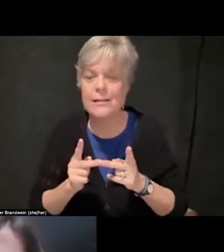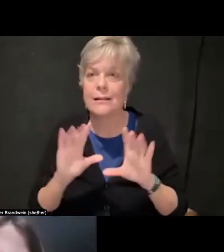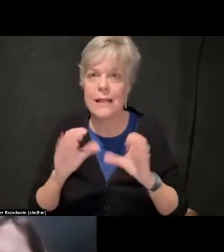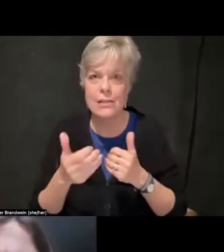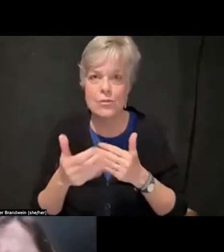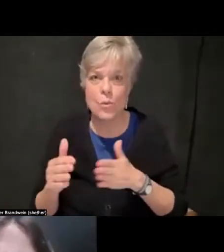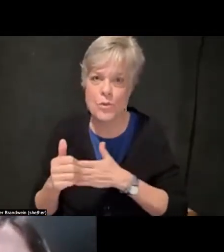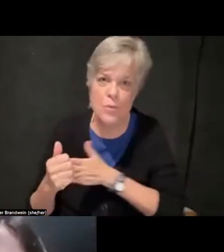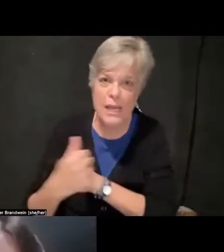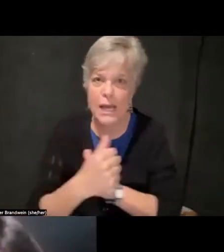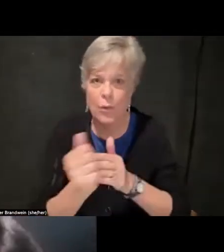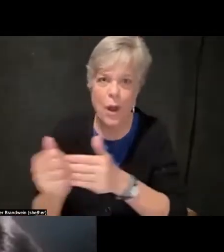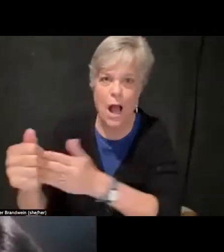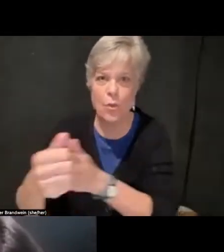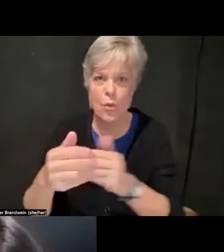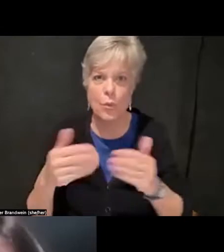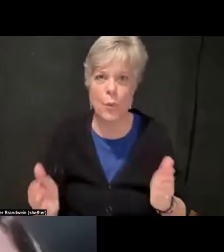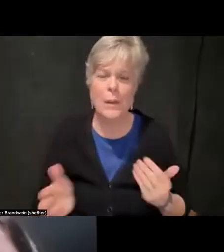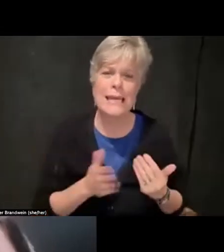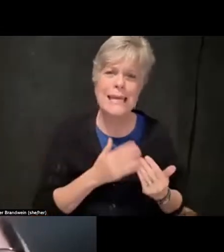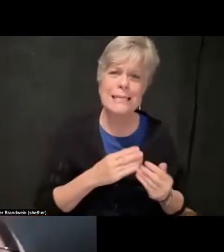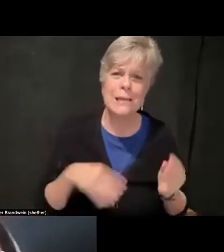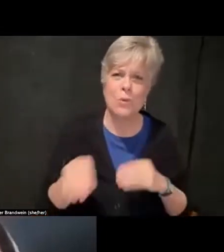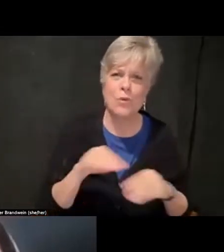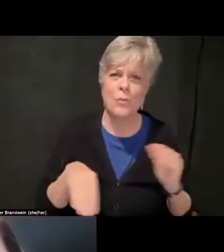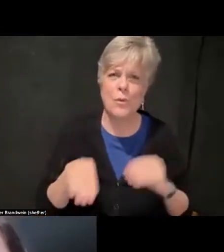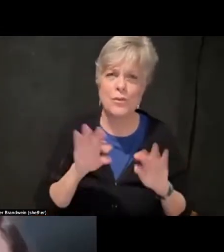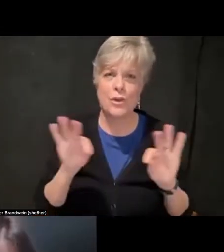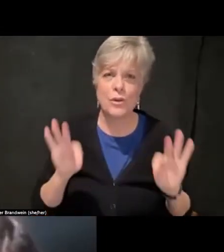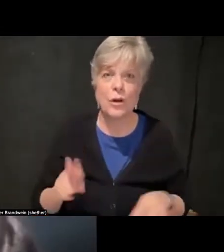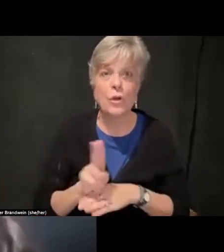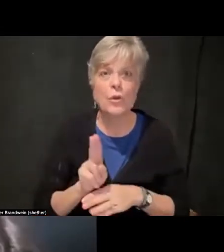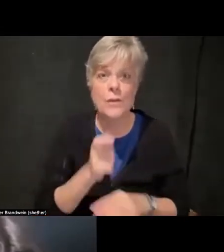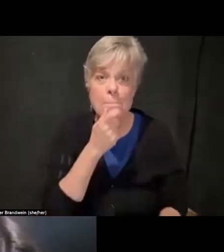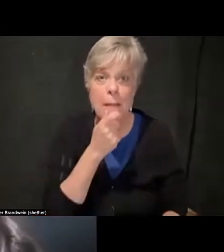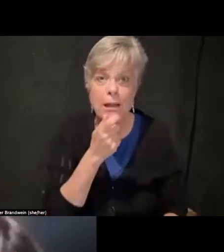easy movable furniture, using microphones consistently,